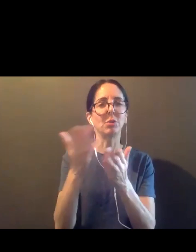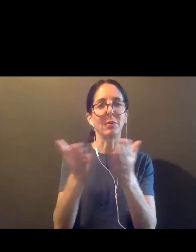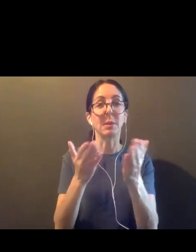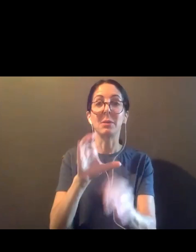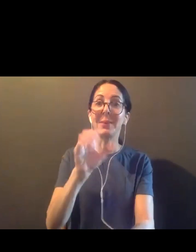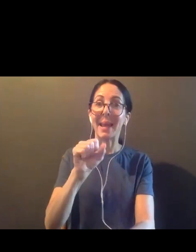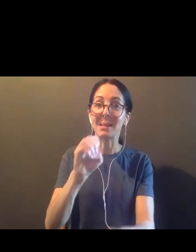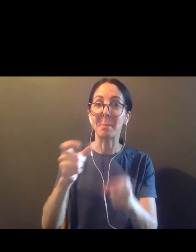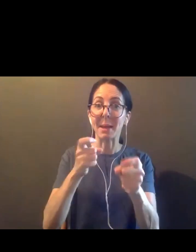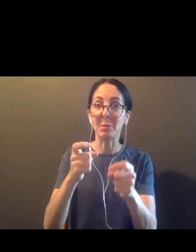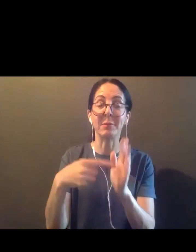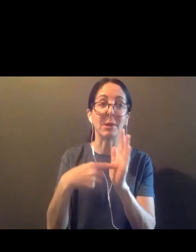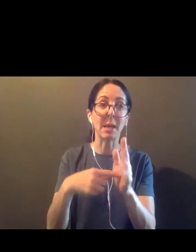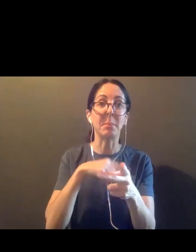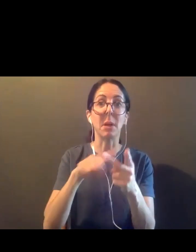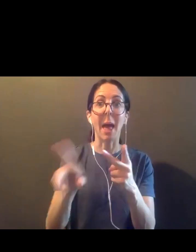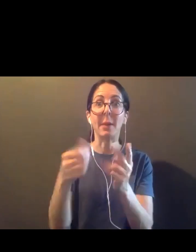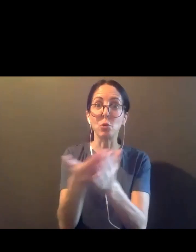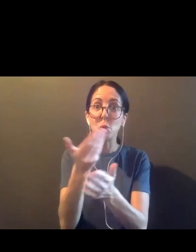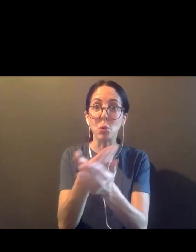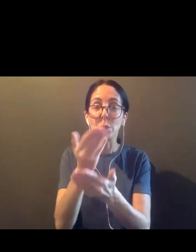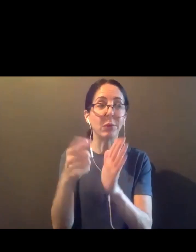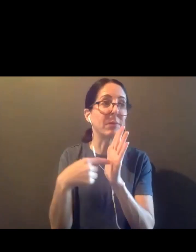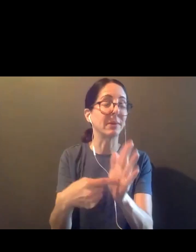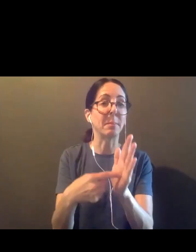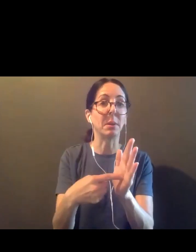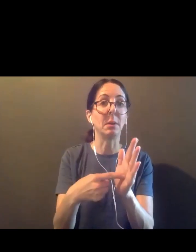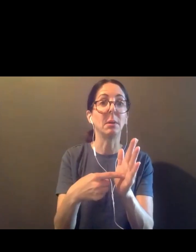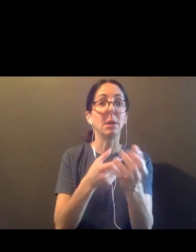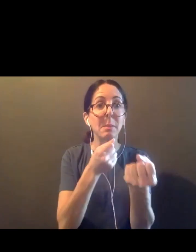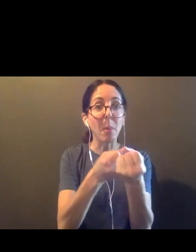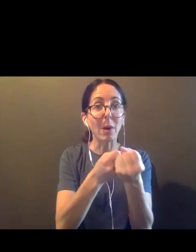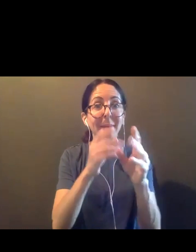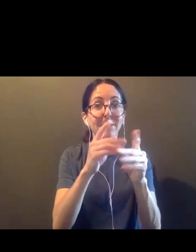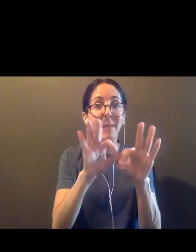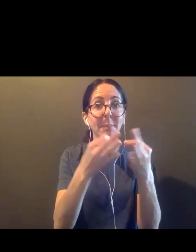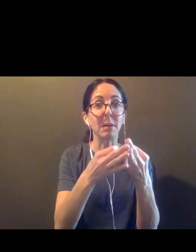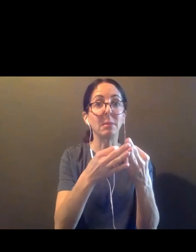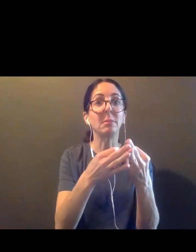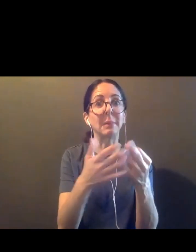some of the things we have never done. Helping pay bills for families who are struggling.